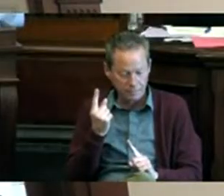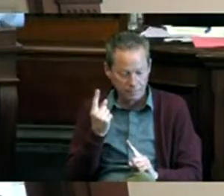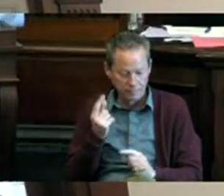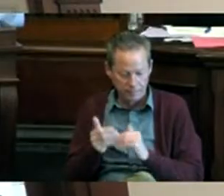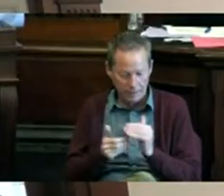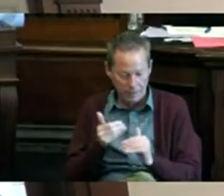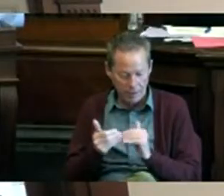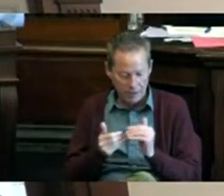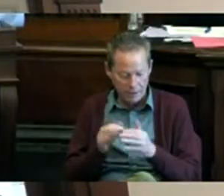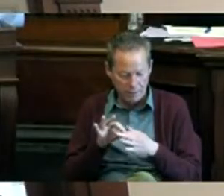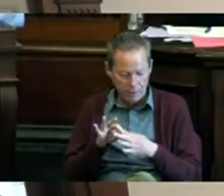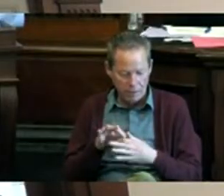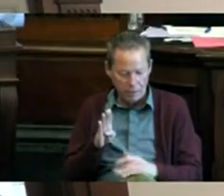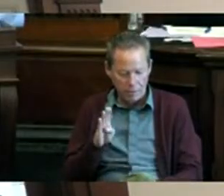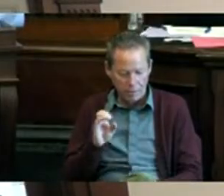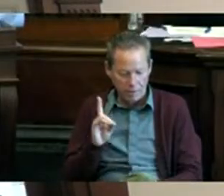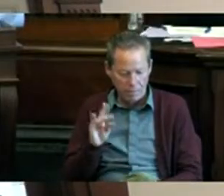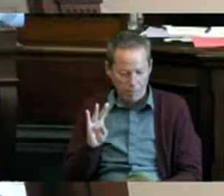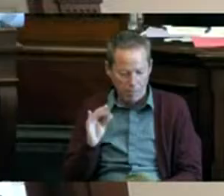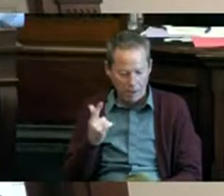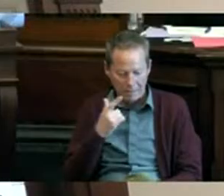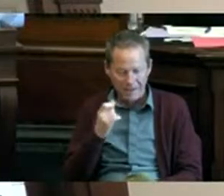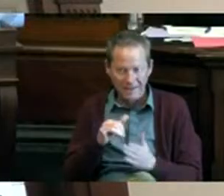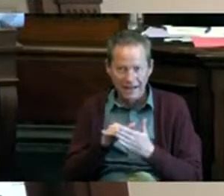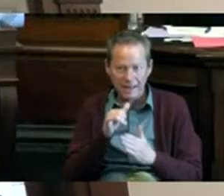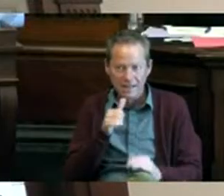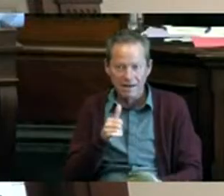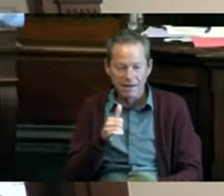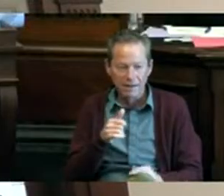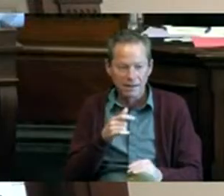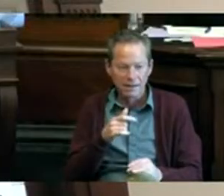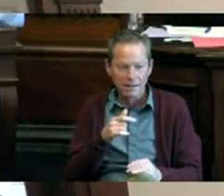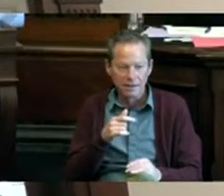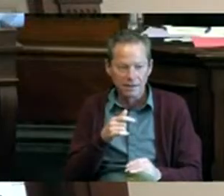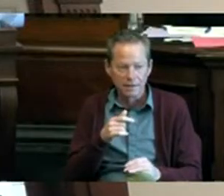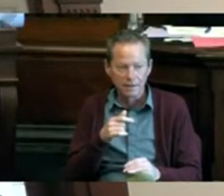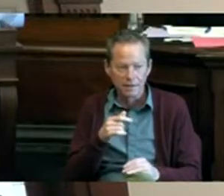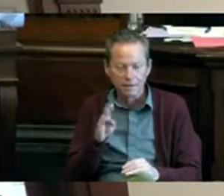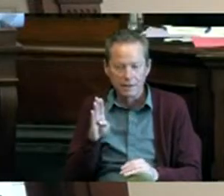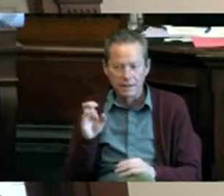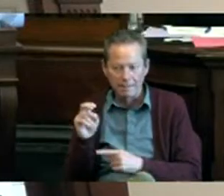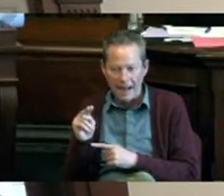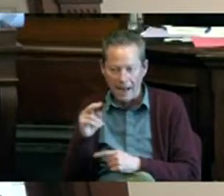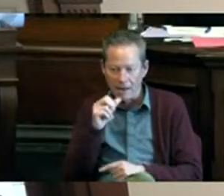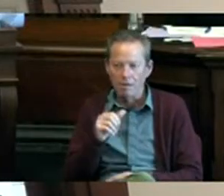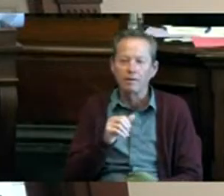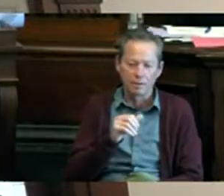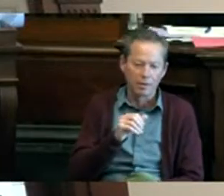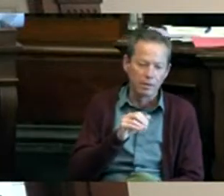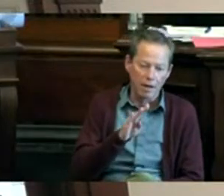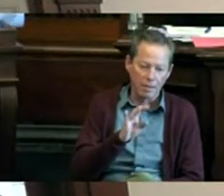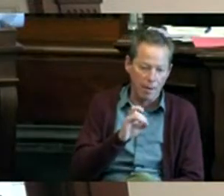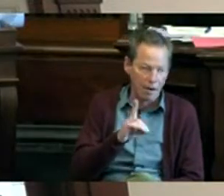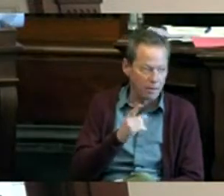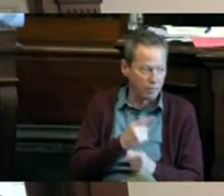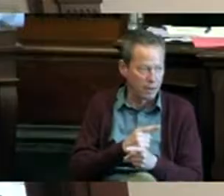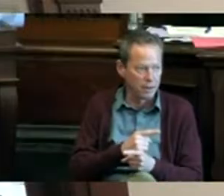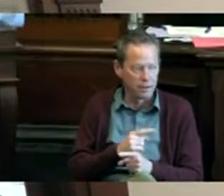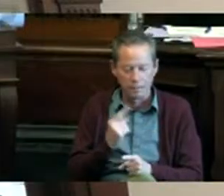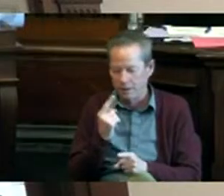Thank you for that. Just a point of understanding process in regards to the bonding because